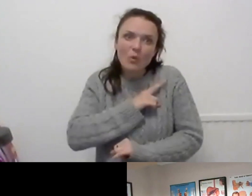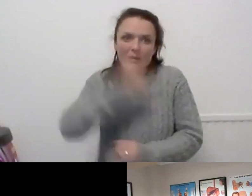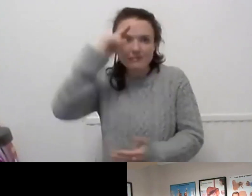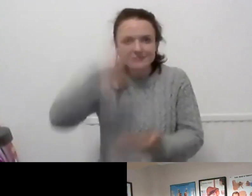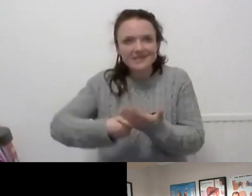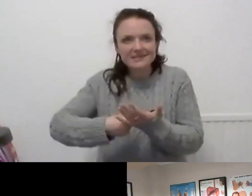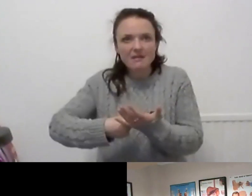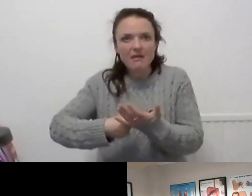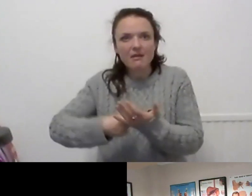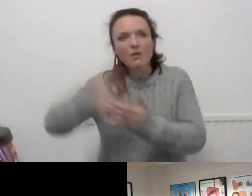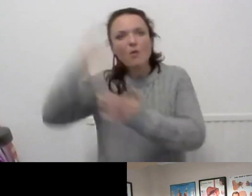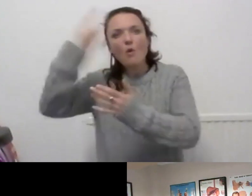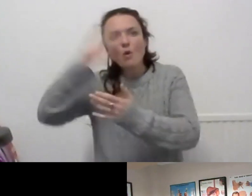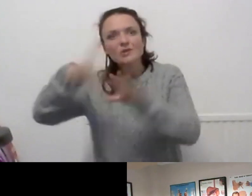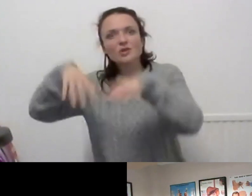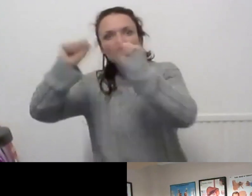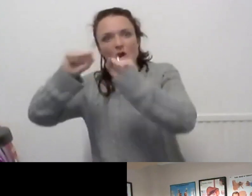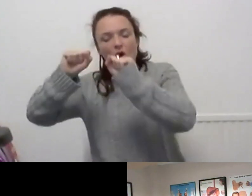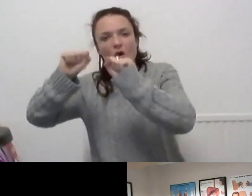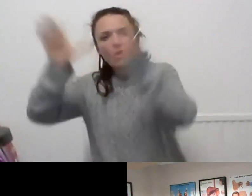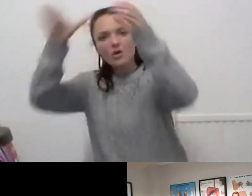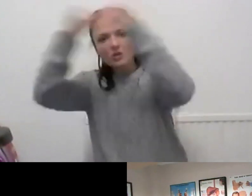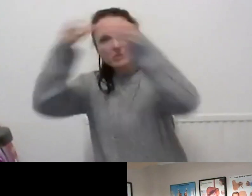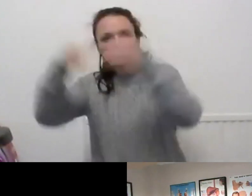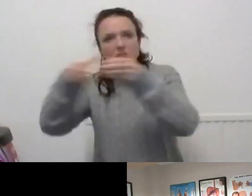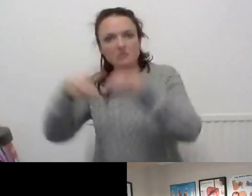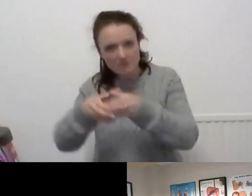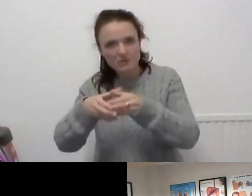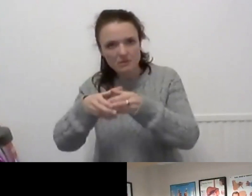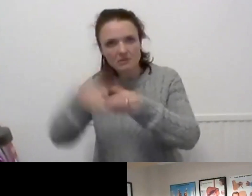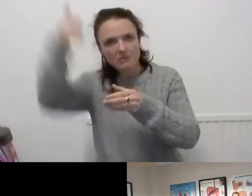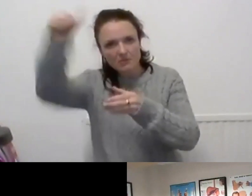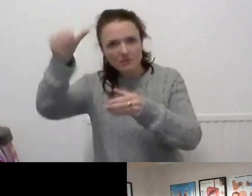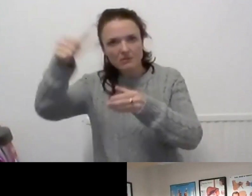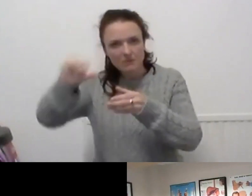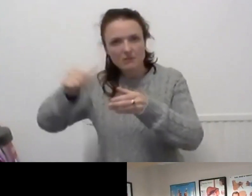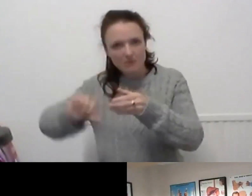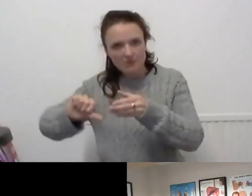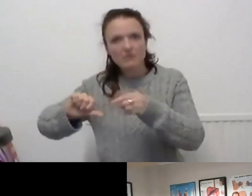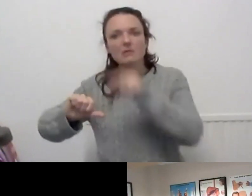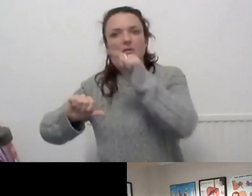cohort for which we're just approaching the extremely clinical hon will be will be vaccinated.